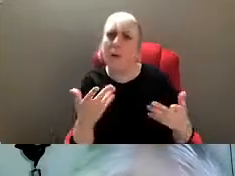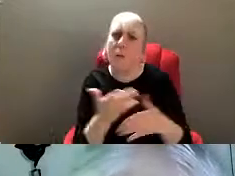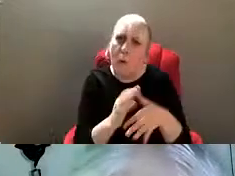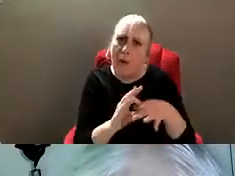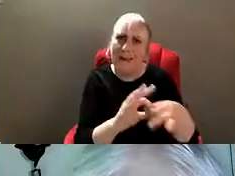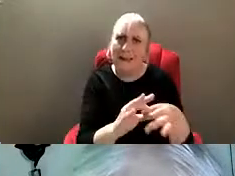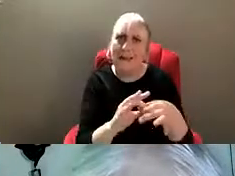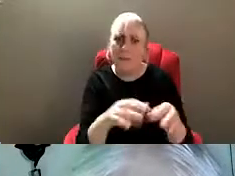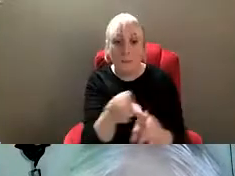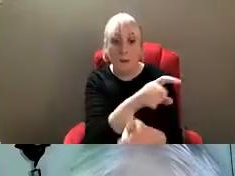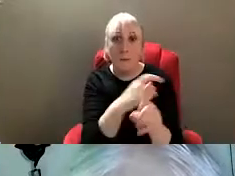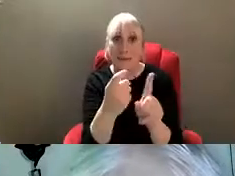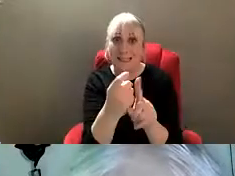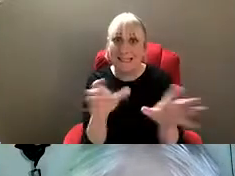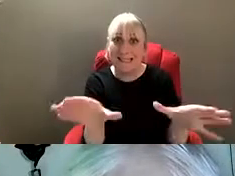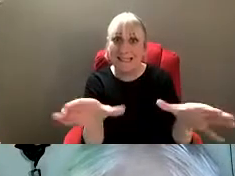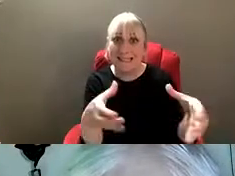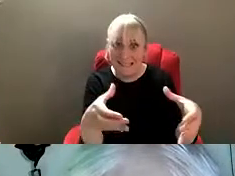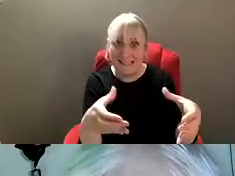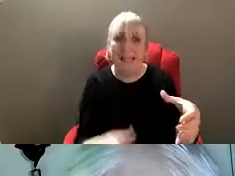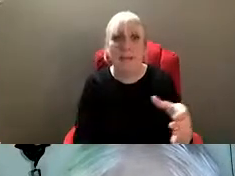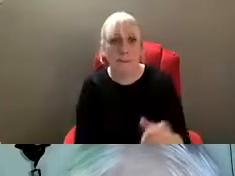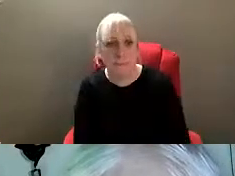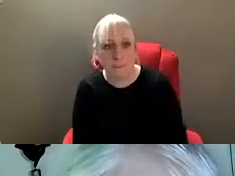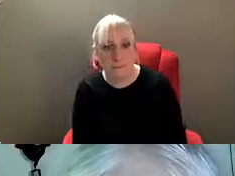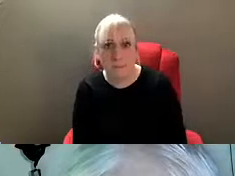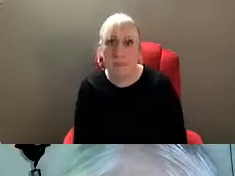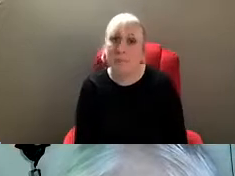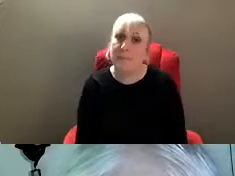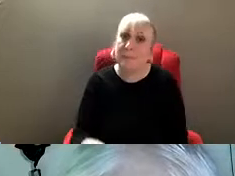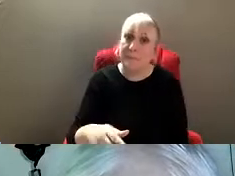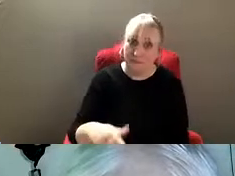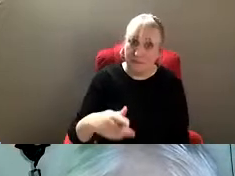communities throughout practice and driving societal change and